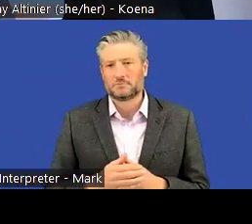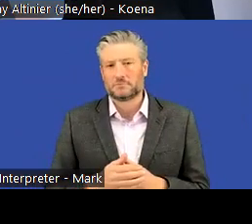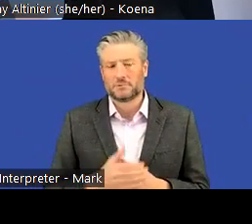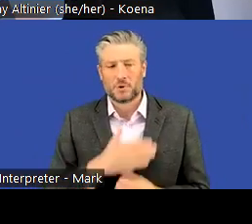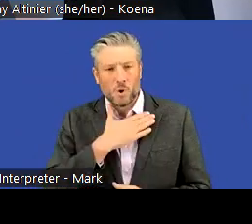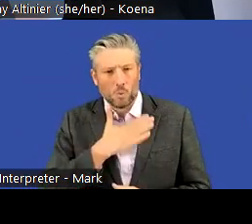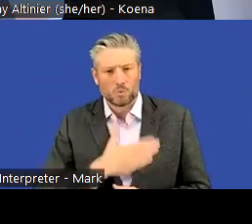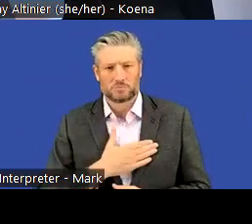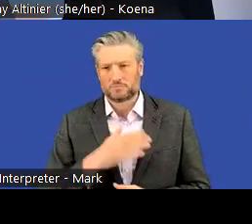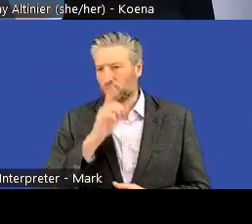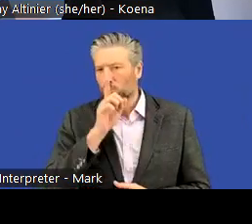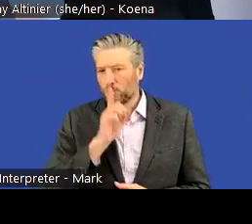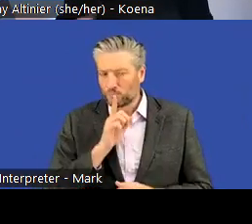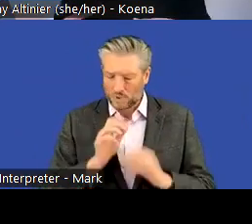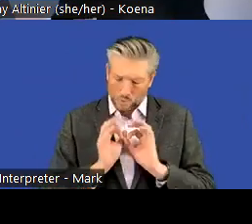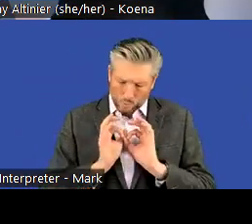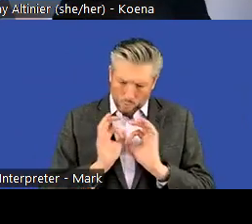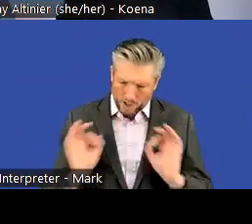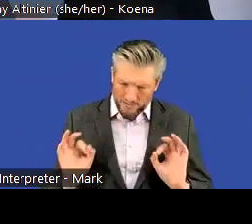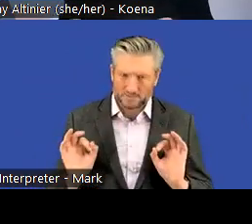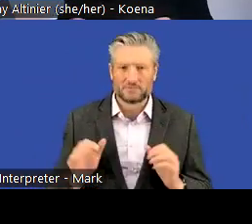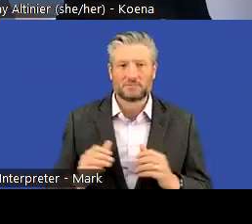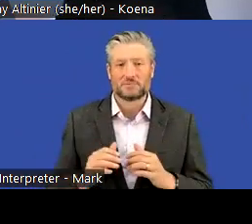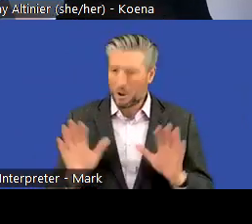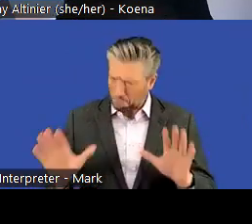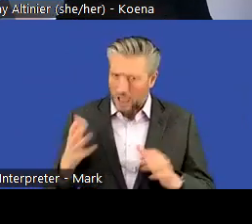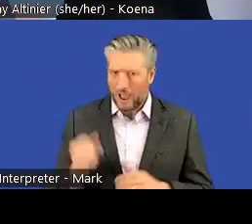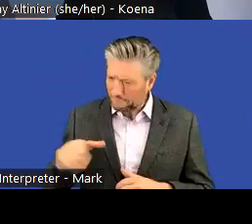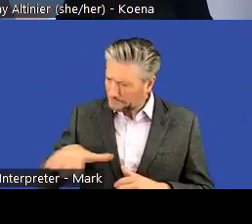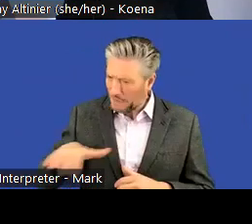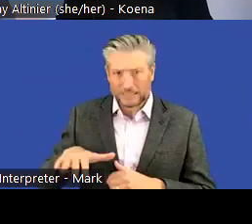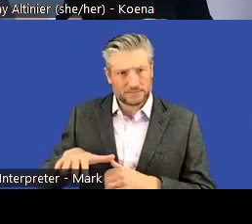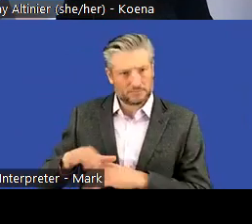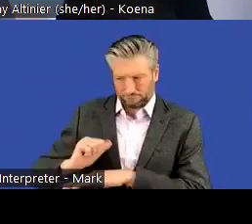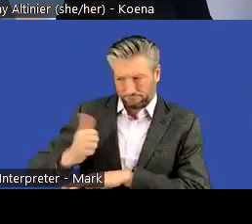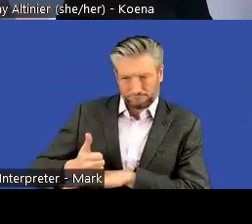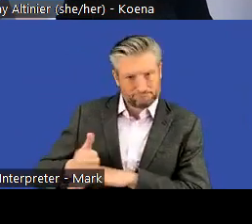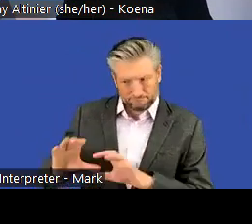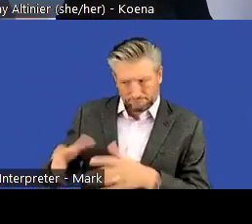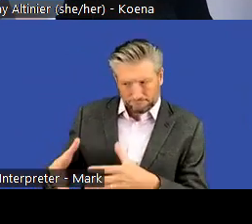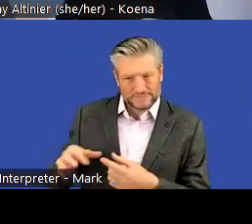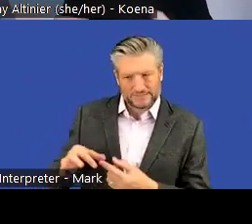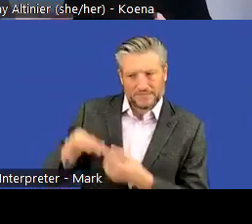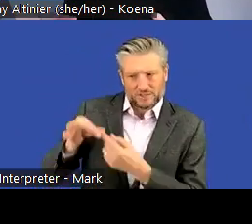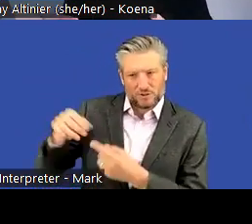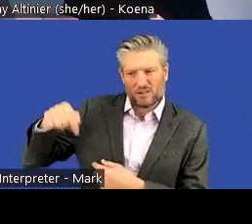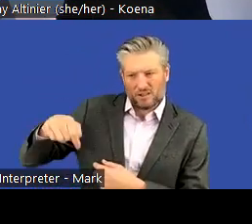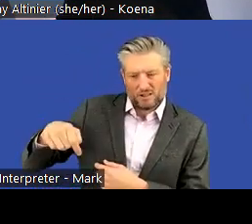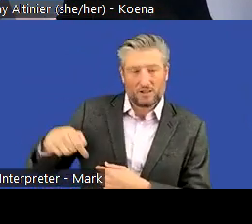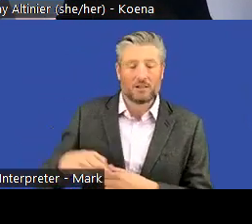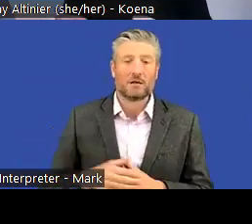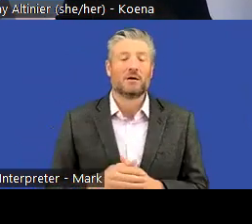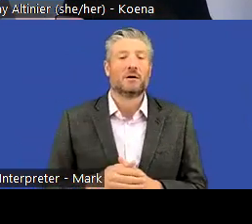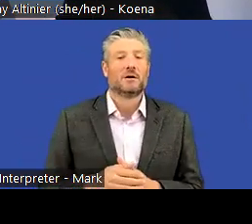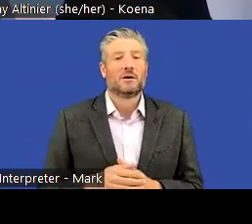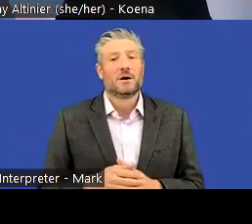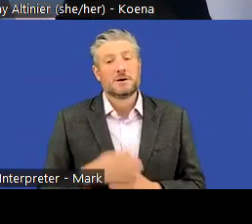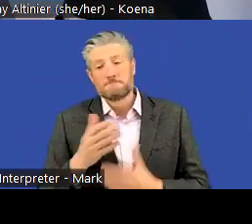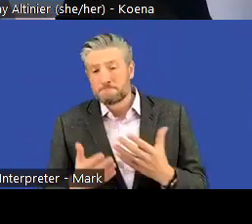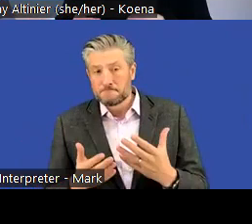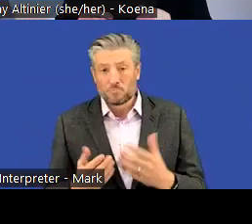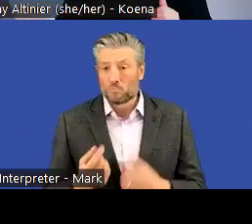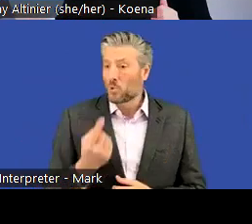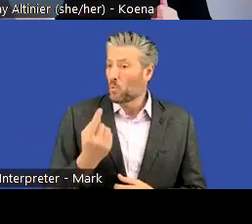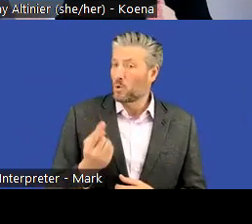So we had a reference, a person, some person, who really took care of persons with disabilities